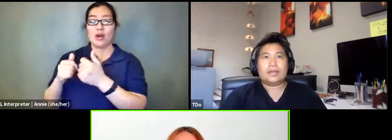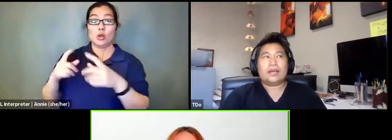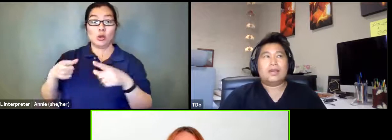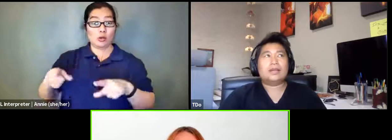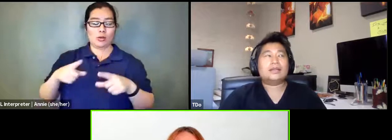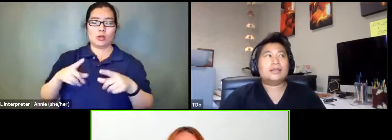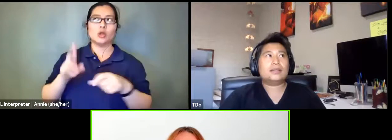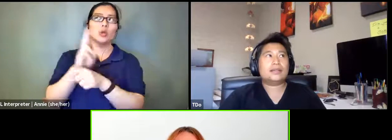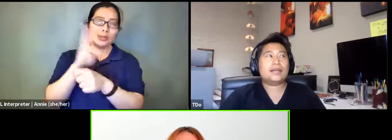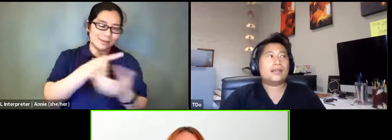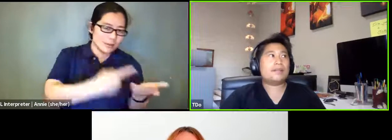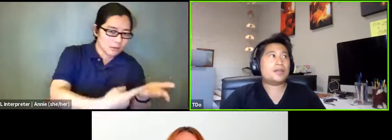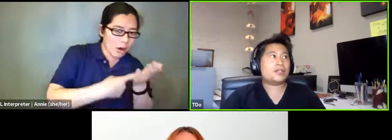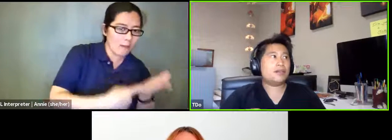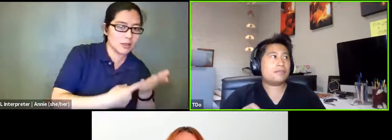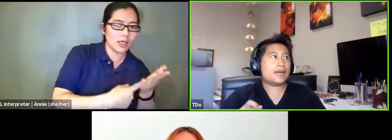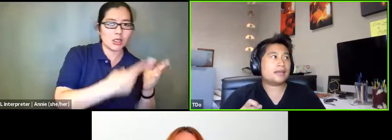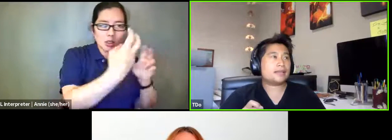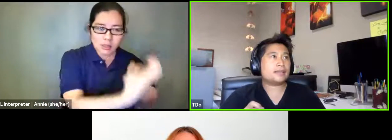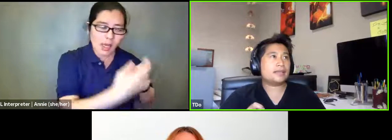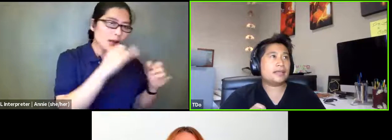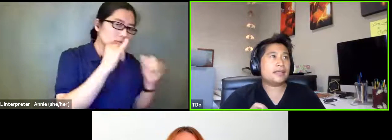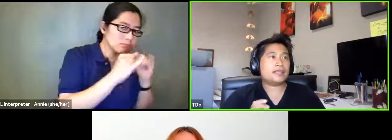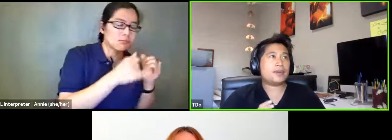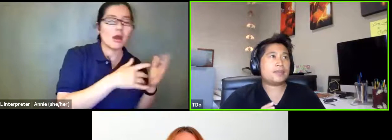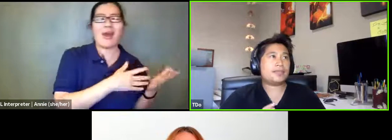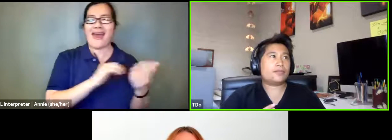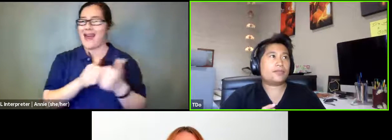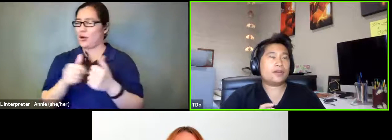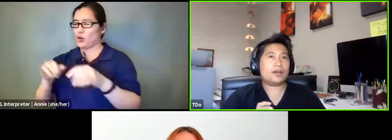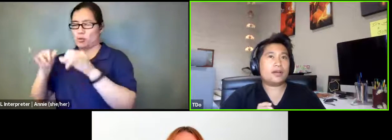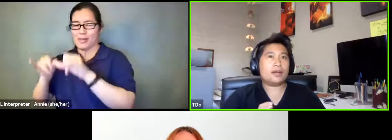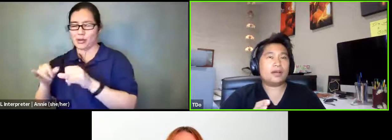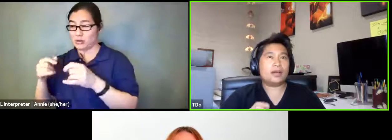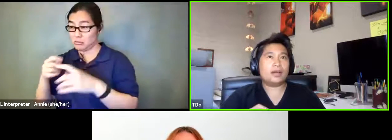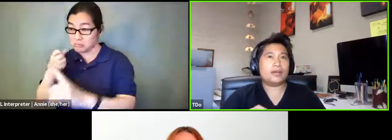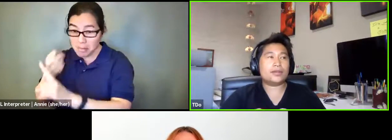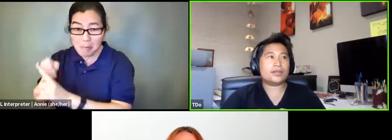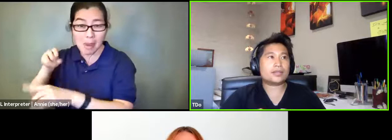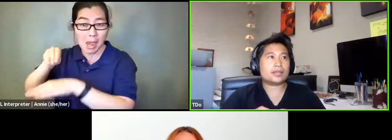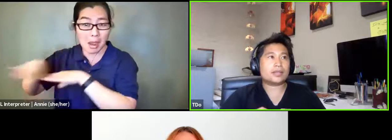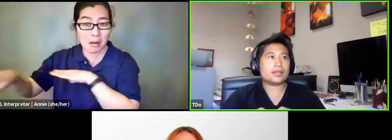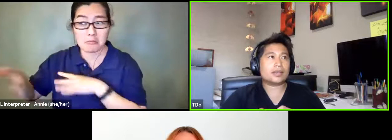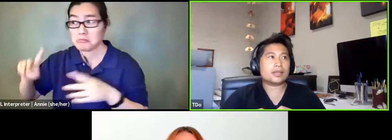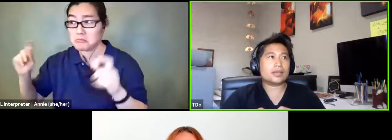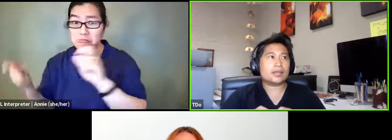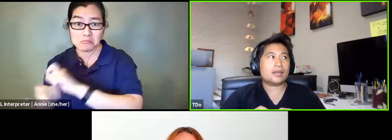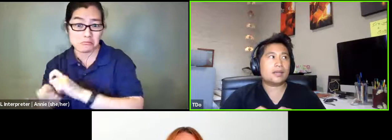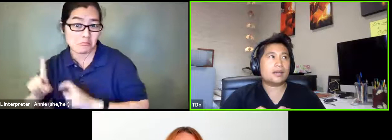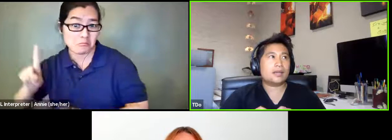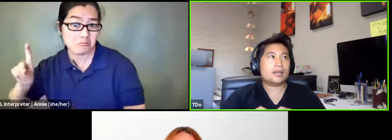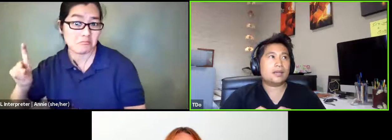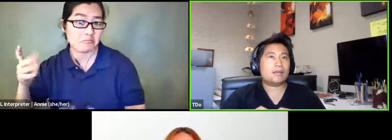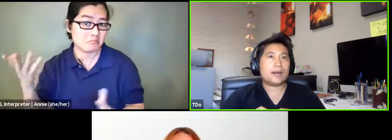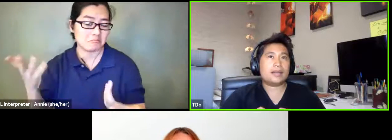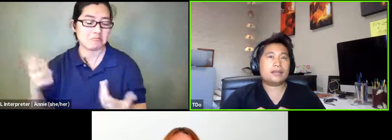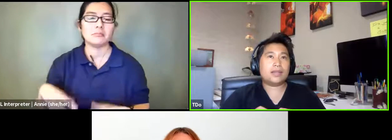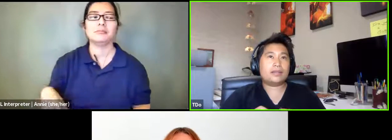TDo: I think I measure impact, and this might be different for others, by the level